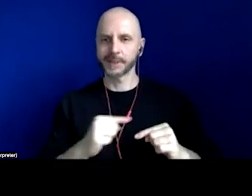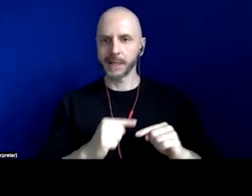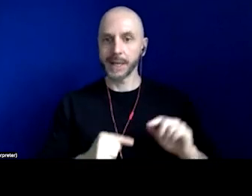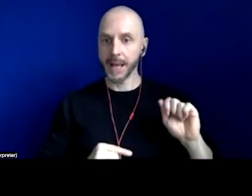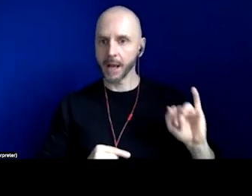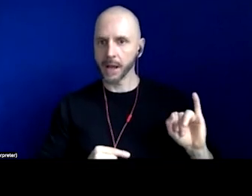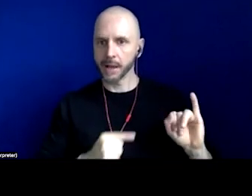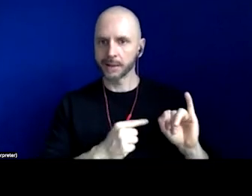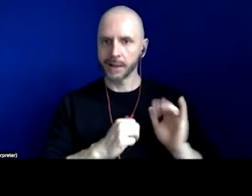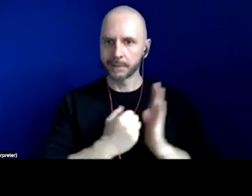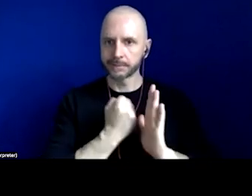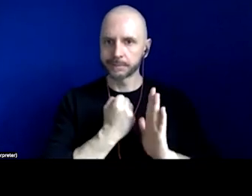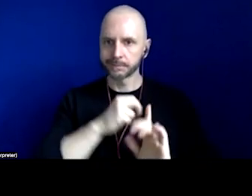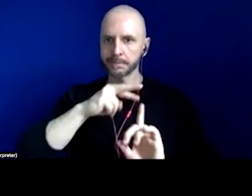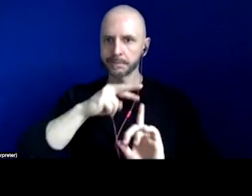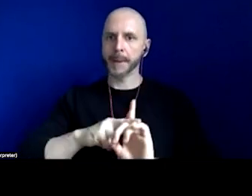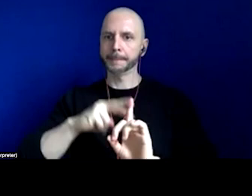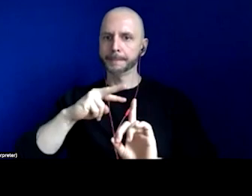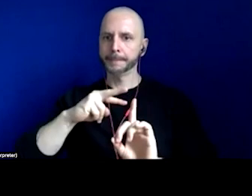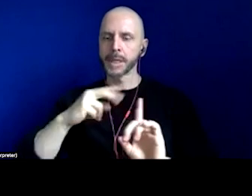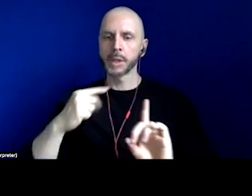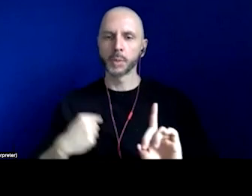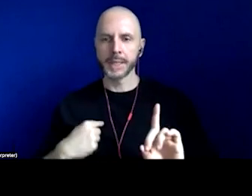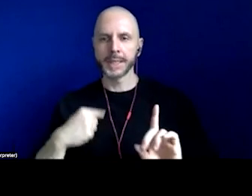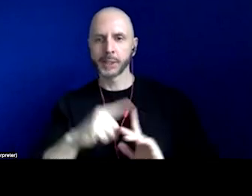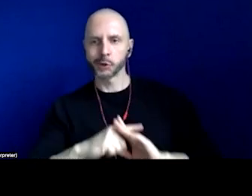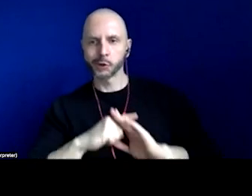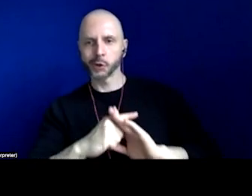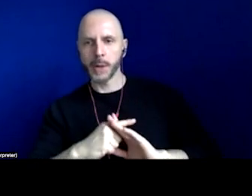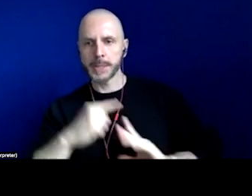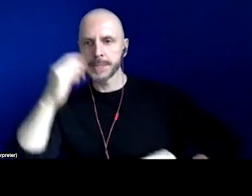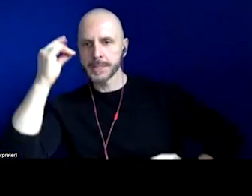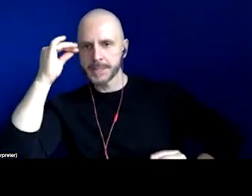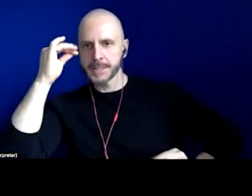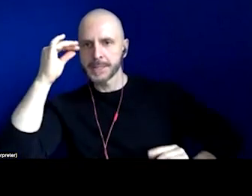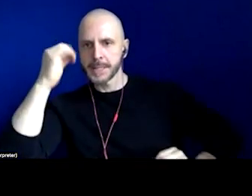in the beginning were suddenly at every Book Sprints that we have, we have something around